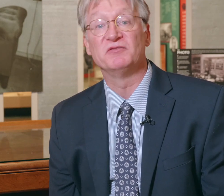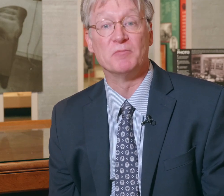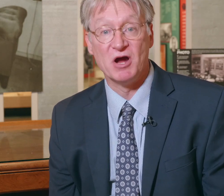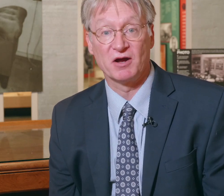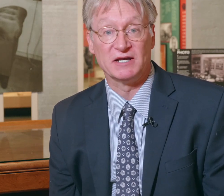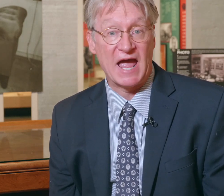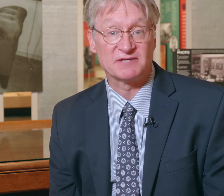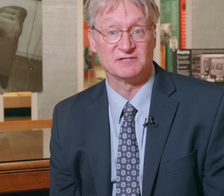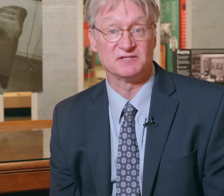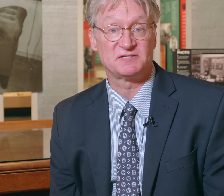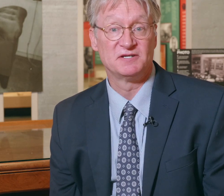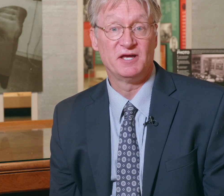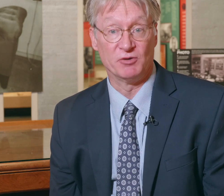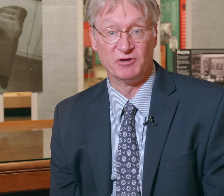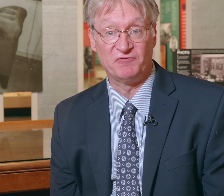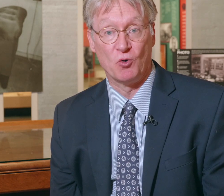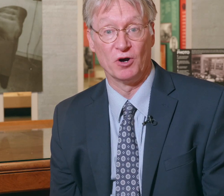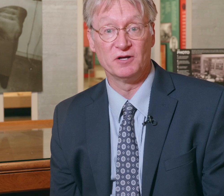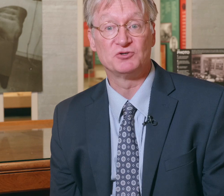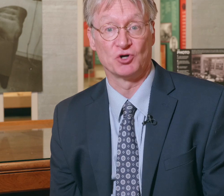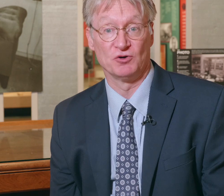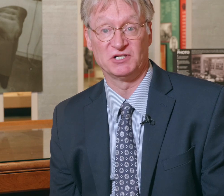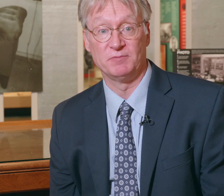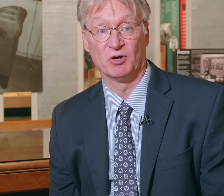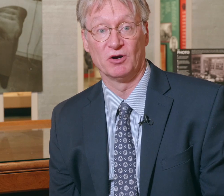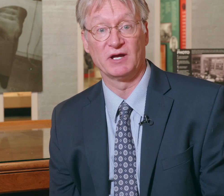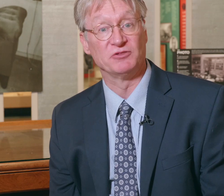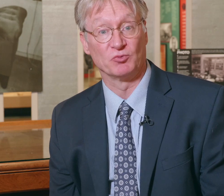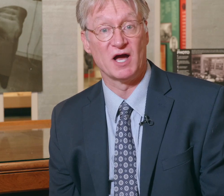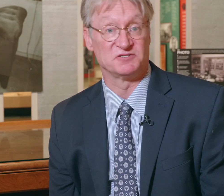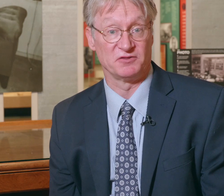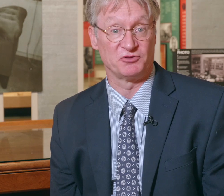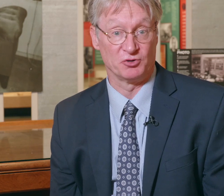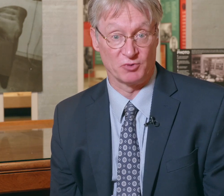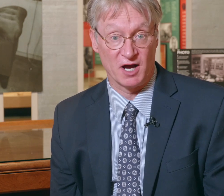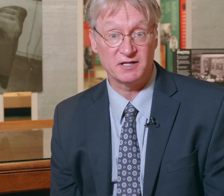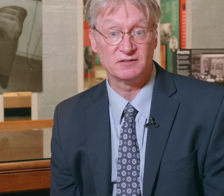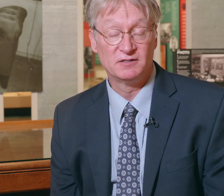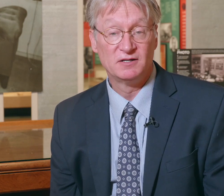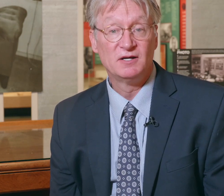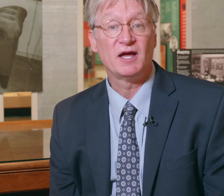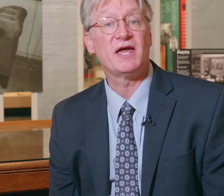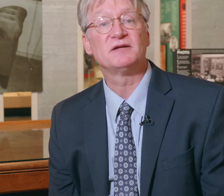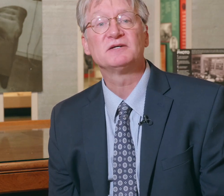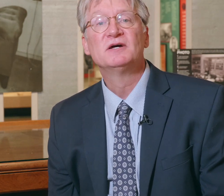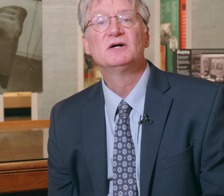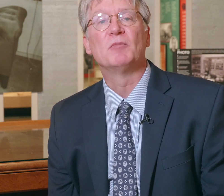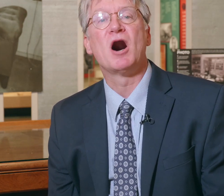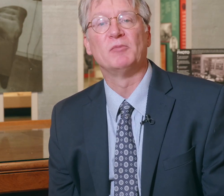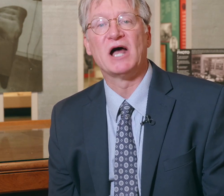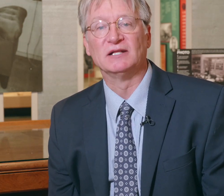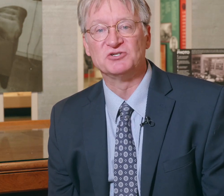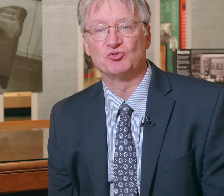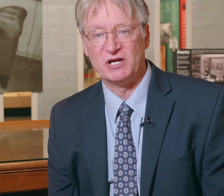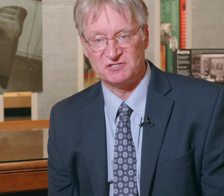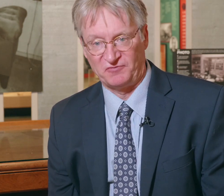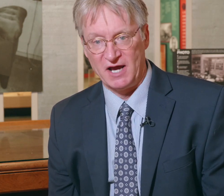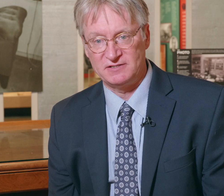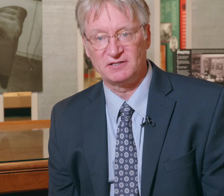"The American Axis, Henry Ford, Charles Lindbergh, and The Rise of The Third Reich" and "Muhammad Ali's Greatest Fight: